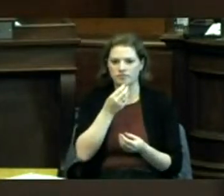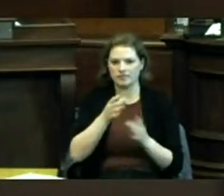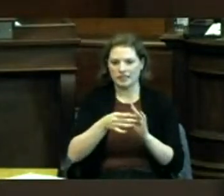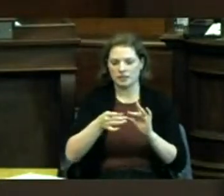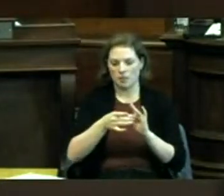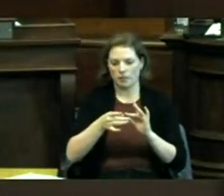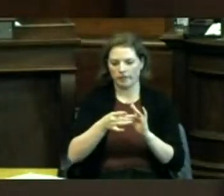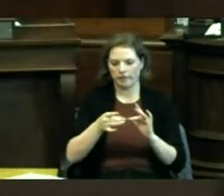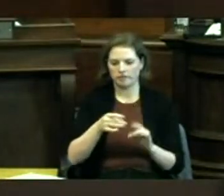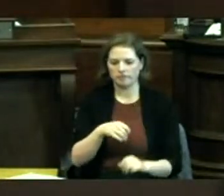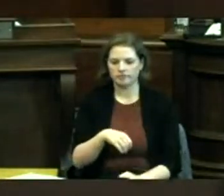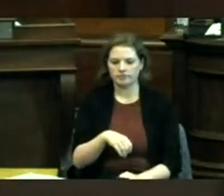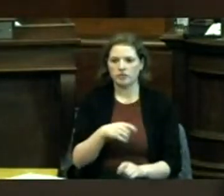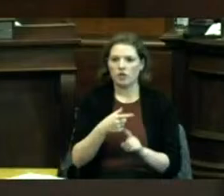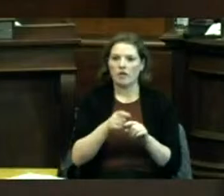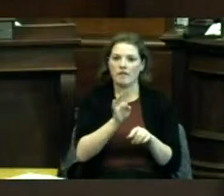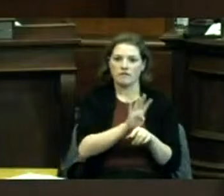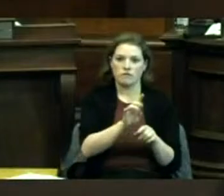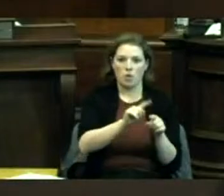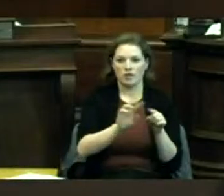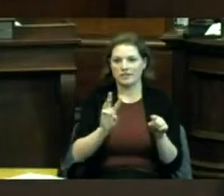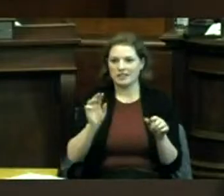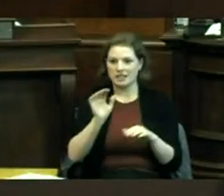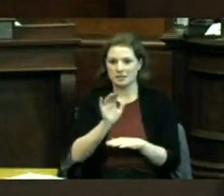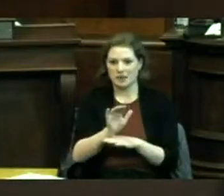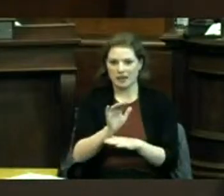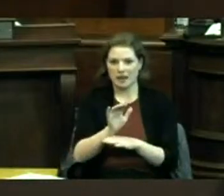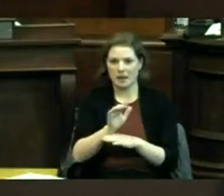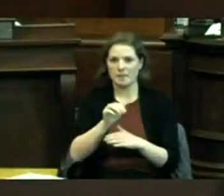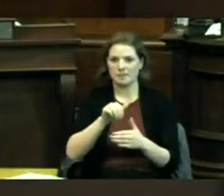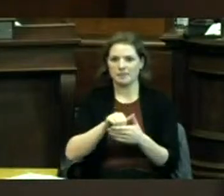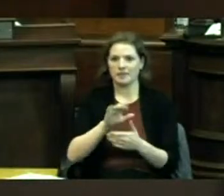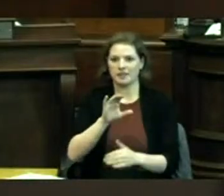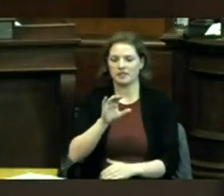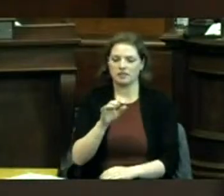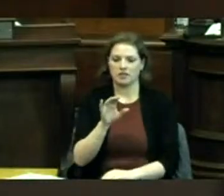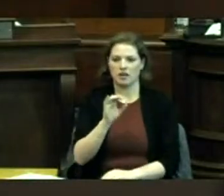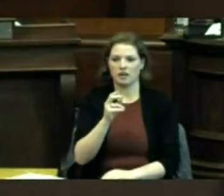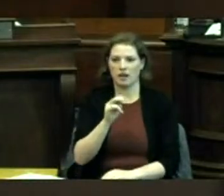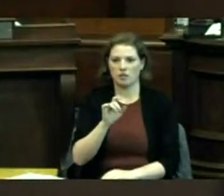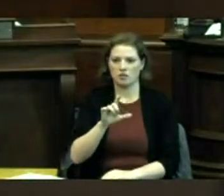testimony. Please join me on